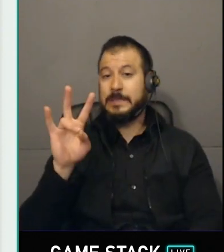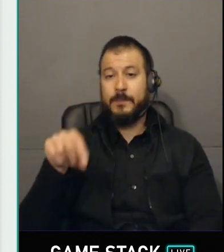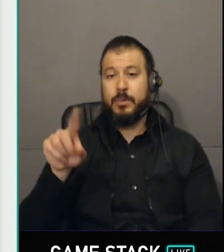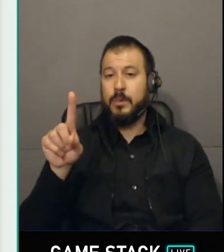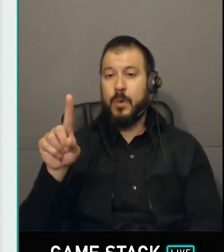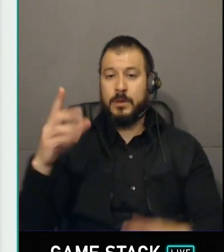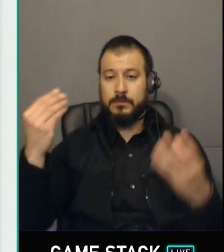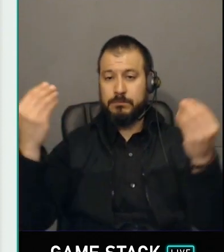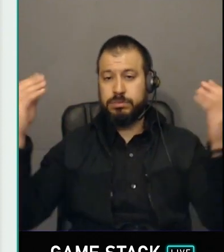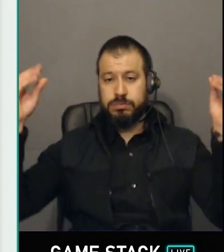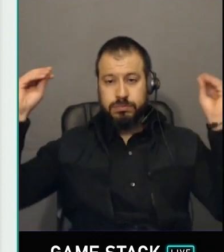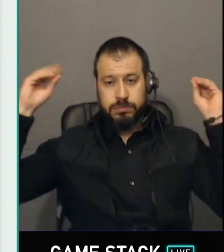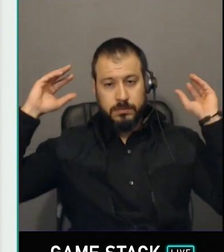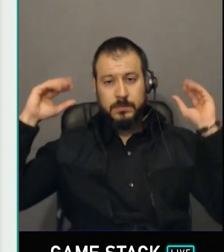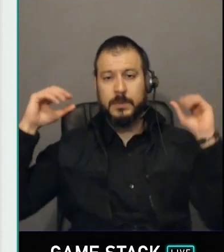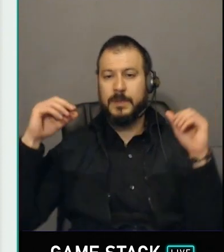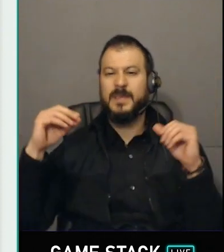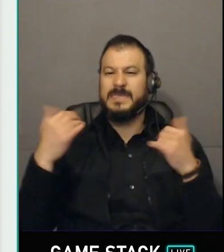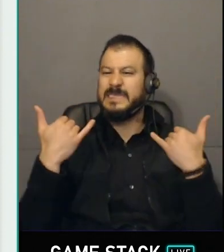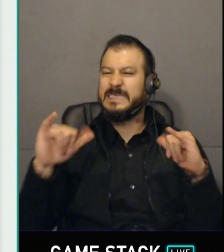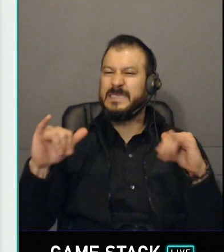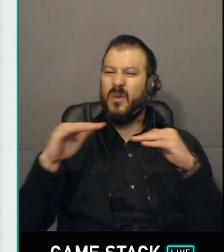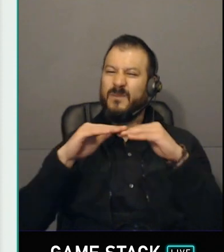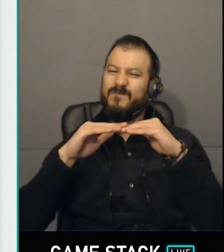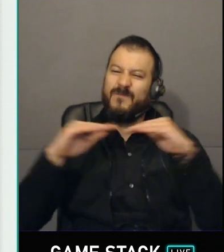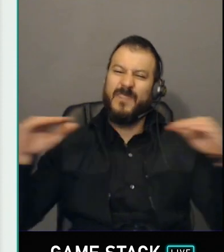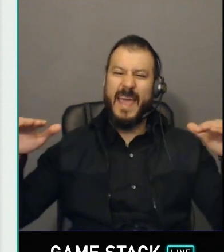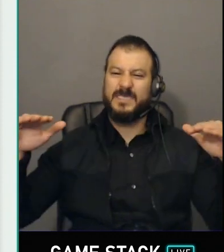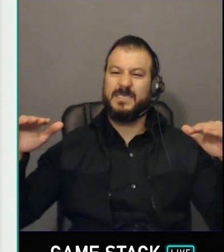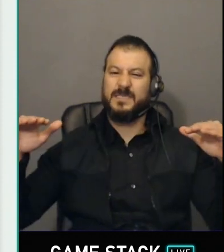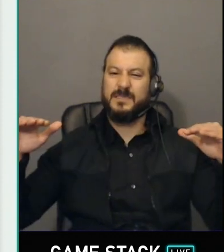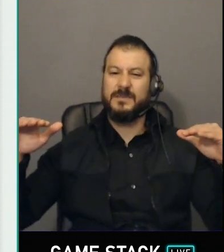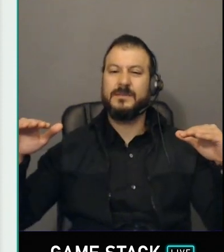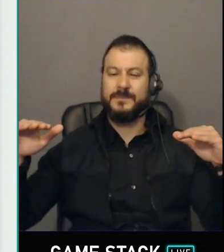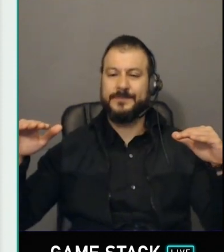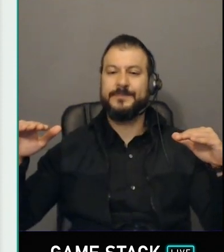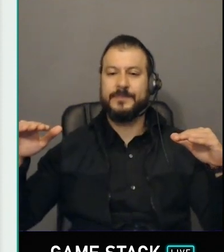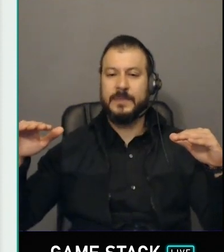it's a flat experience. Spatial audio gives us the illusion